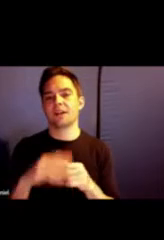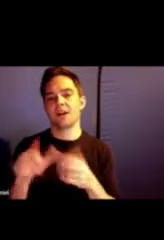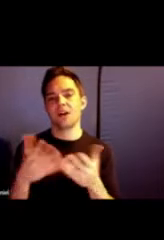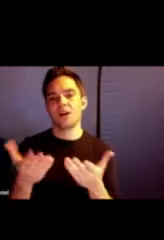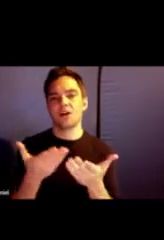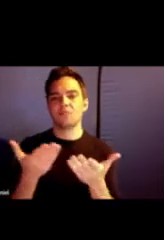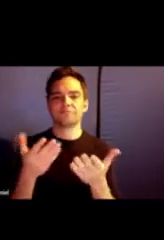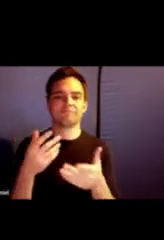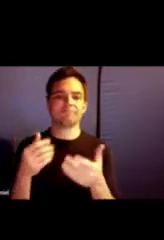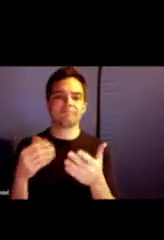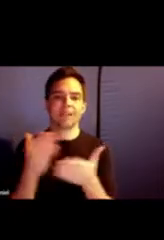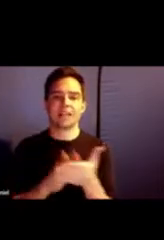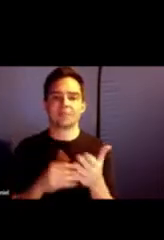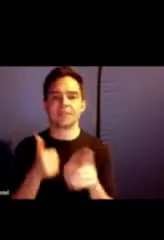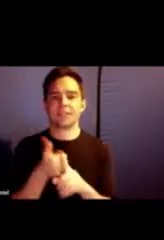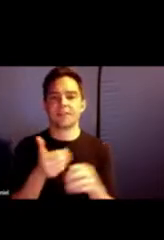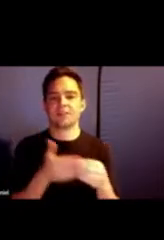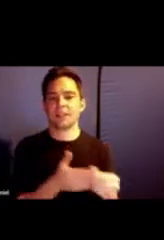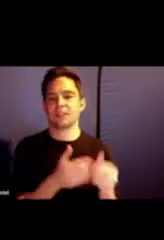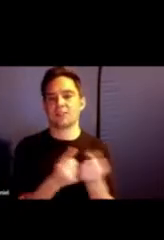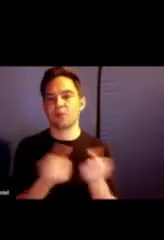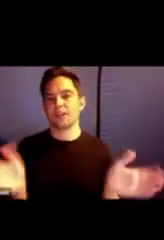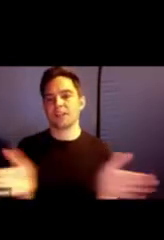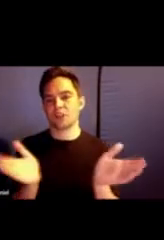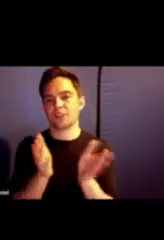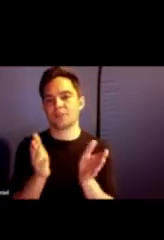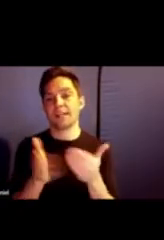and providing support and encouragement. Next slide, please.